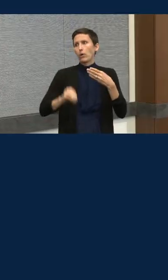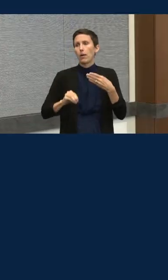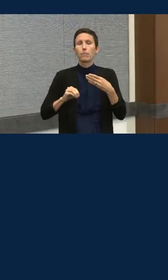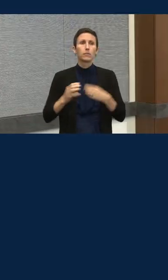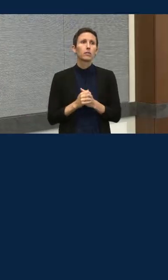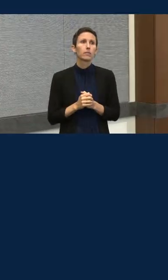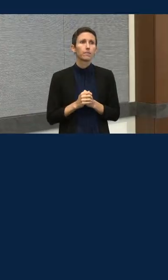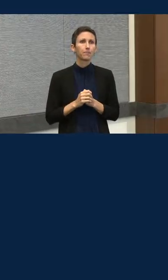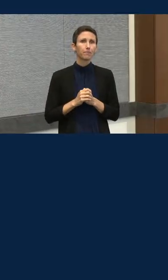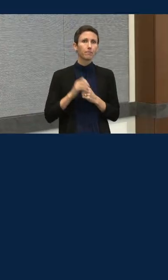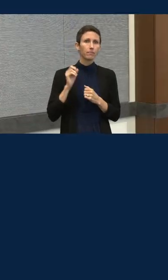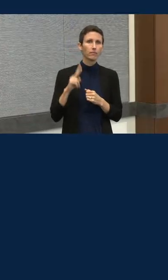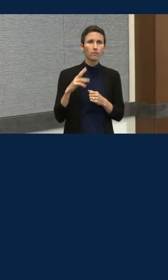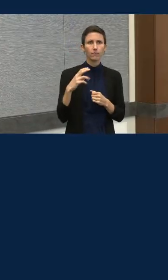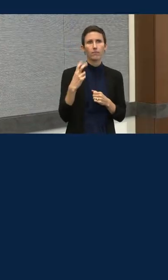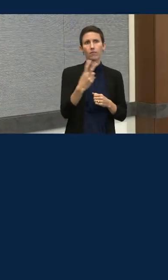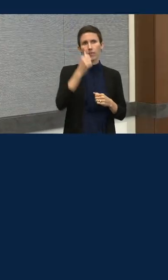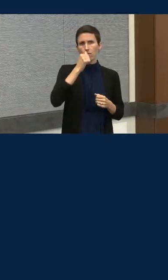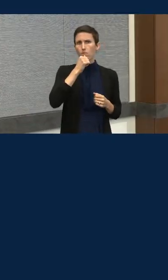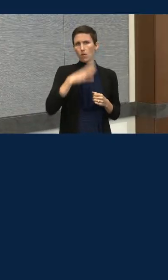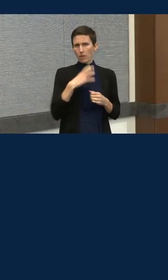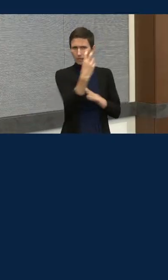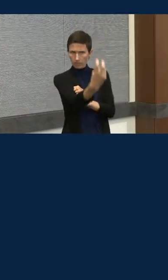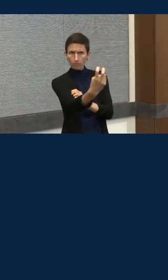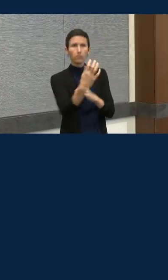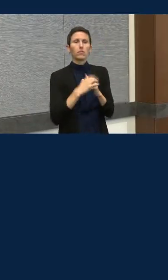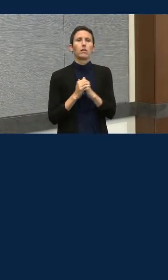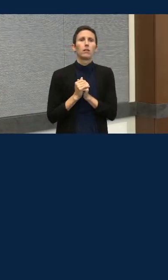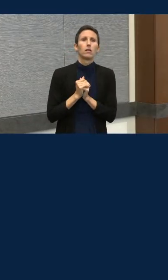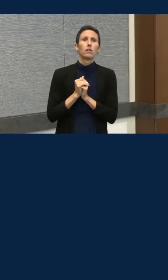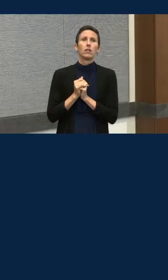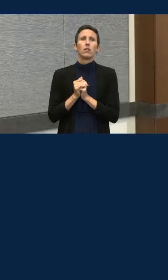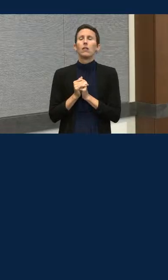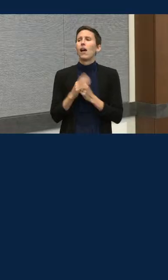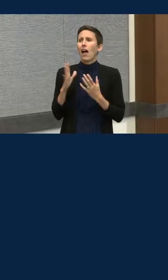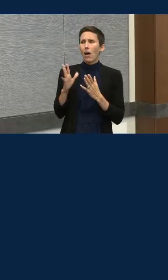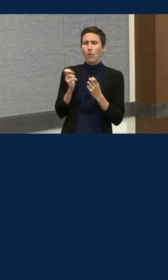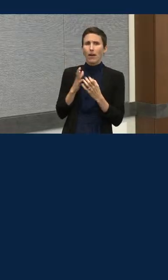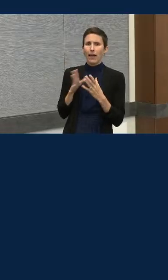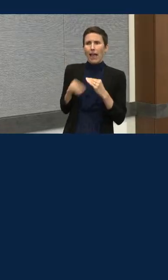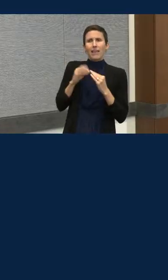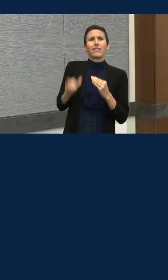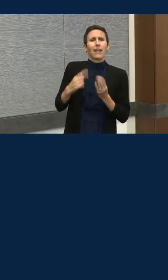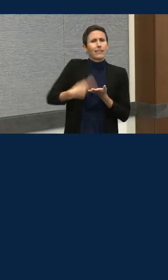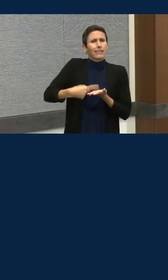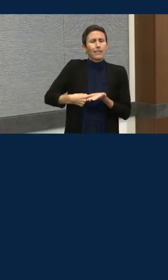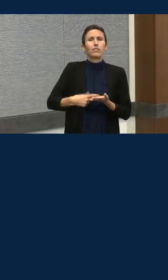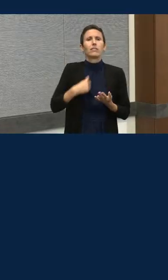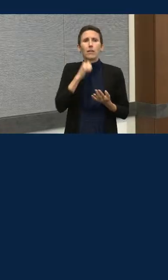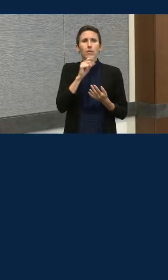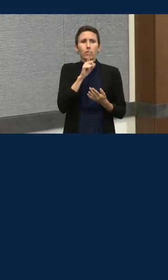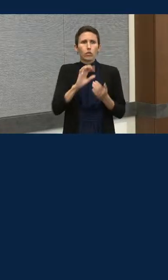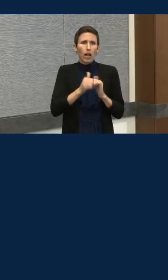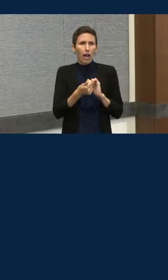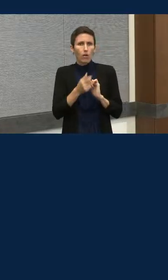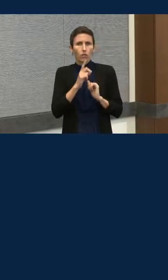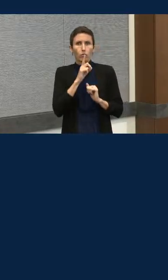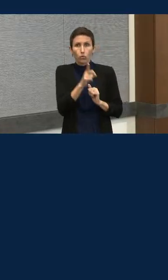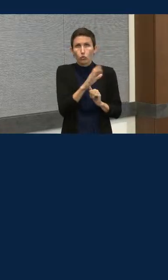then here. Kind of two with the discussion and I don't know how